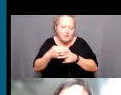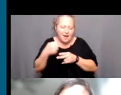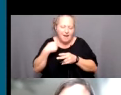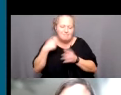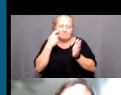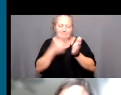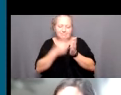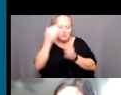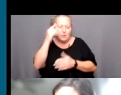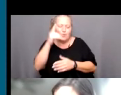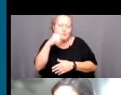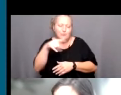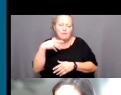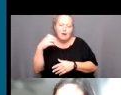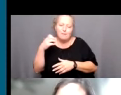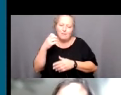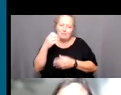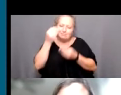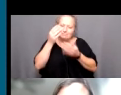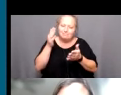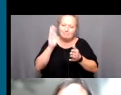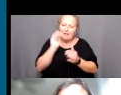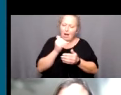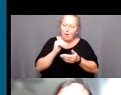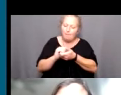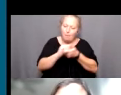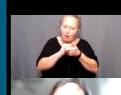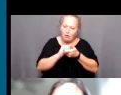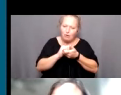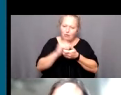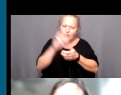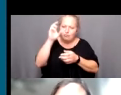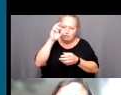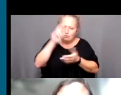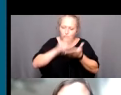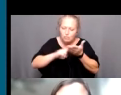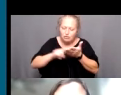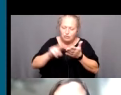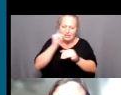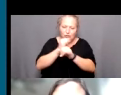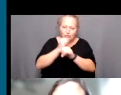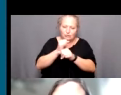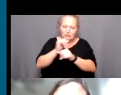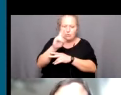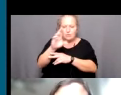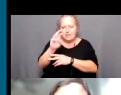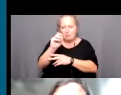wanna give a shout out to our partner, Research Institution over the Uc Merced Labor Center.